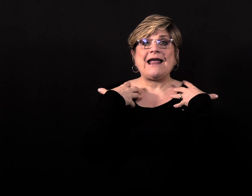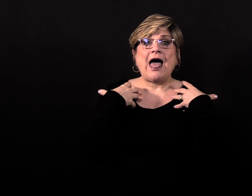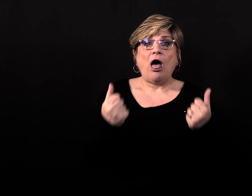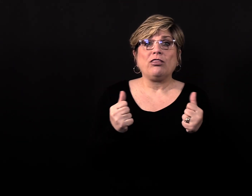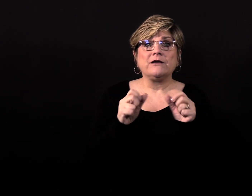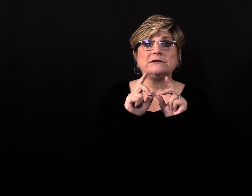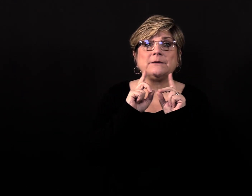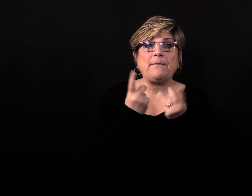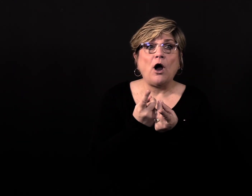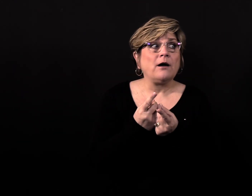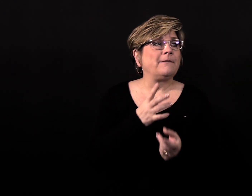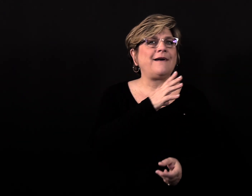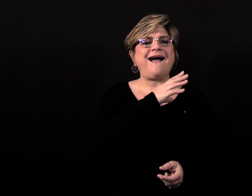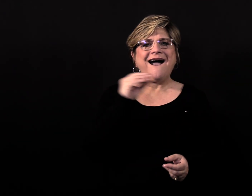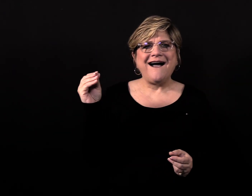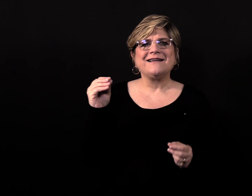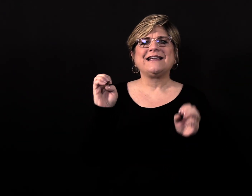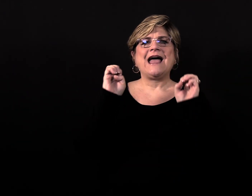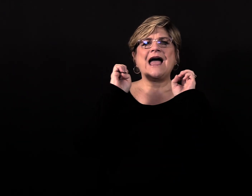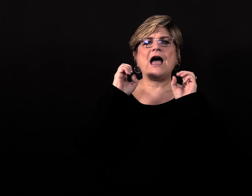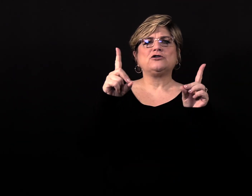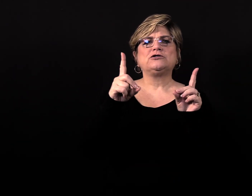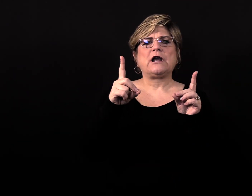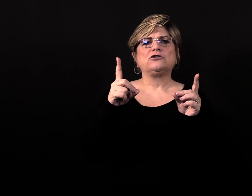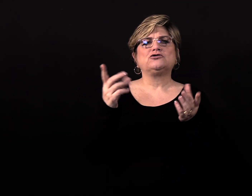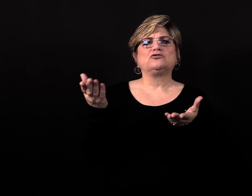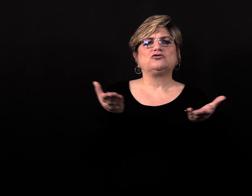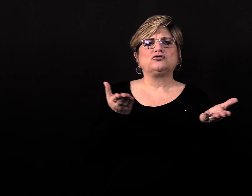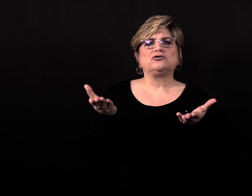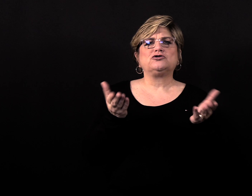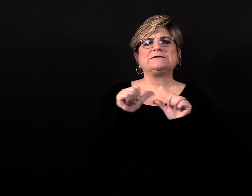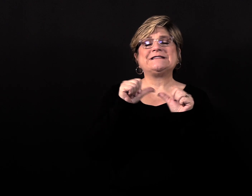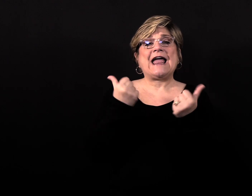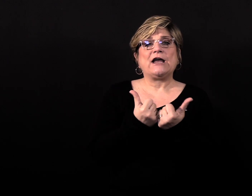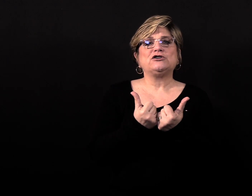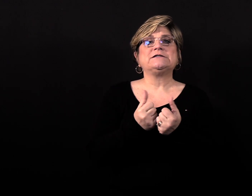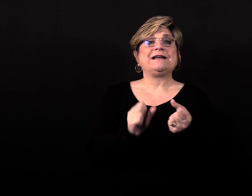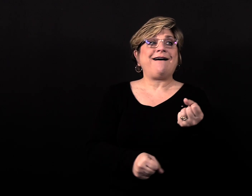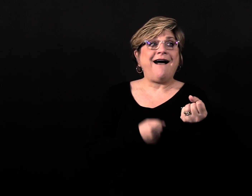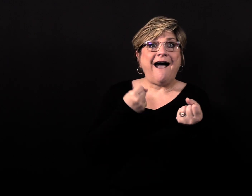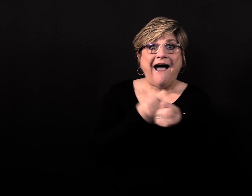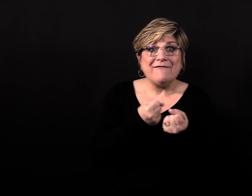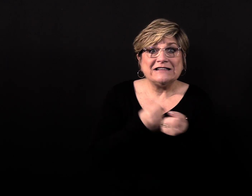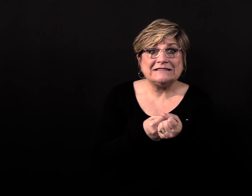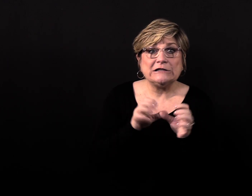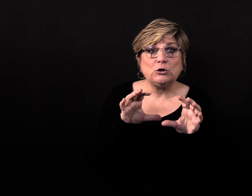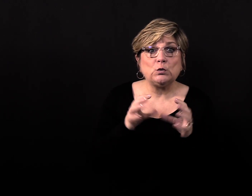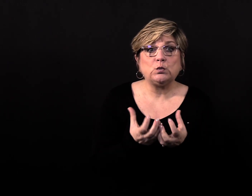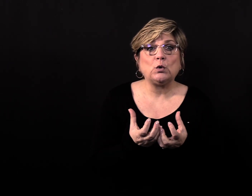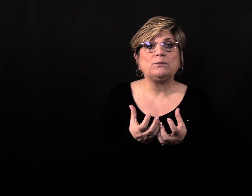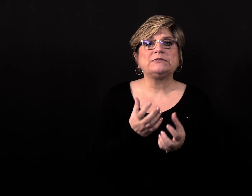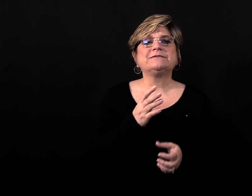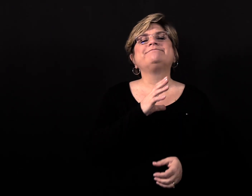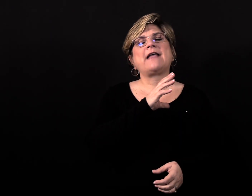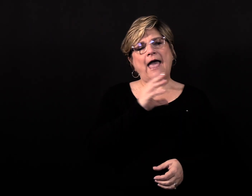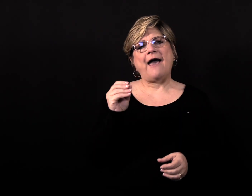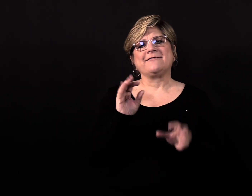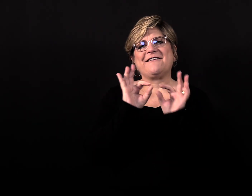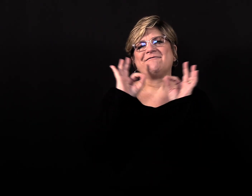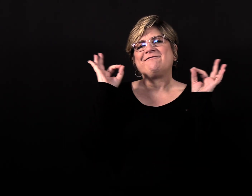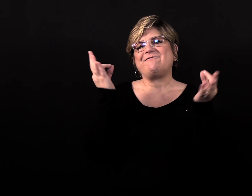departments and educational agencies, advocacy groups, and families.